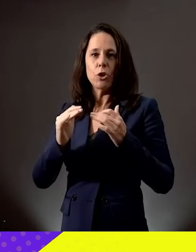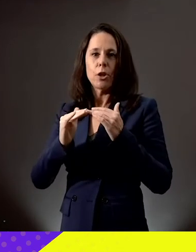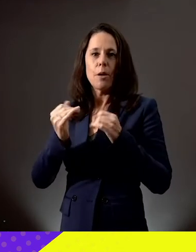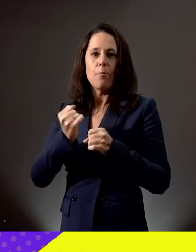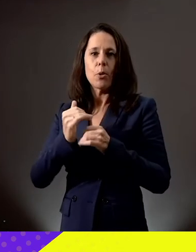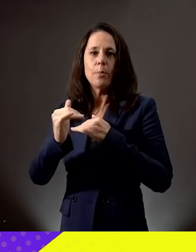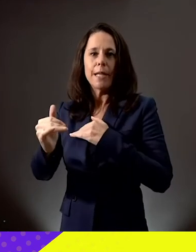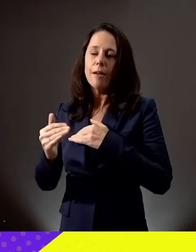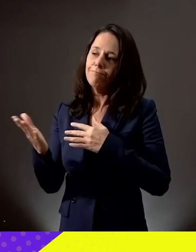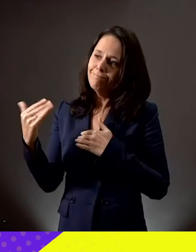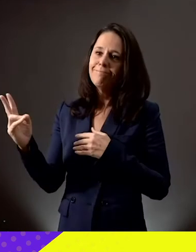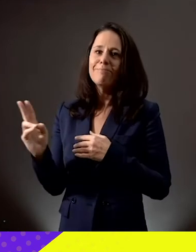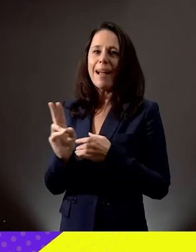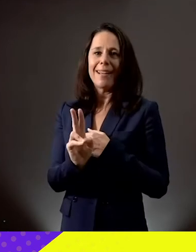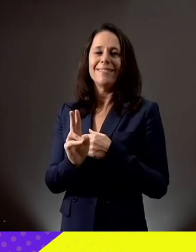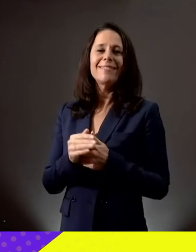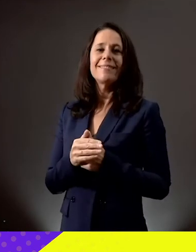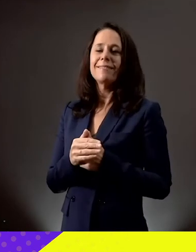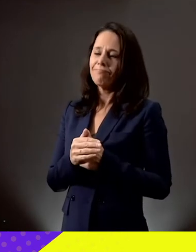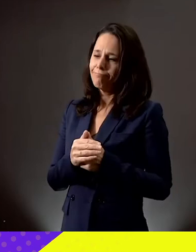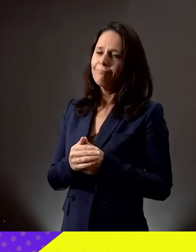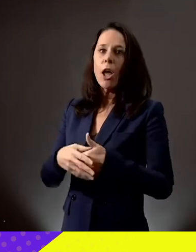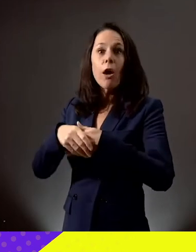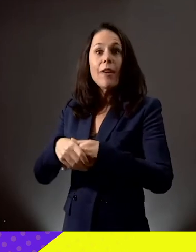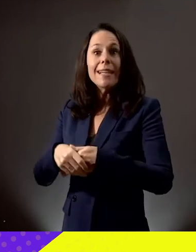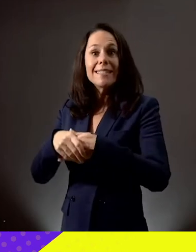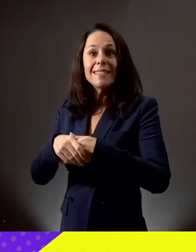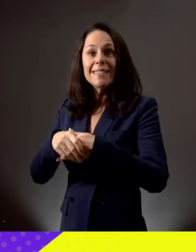And congratulations, of course. -Thank you. We're so happy.